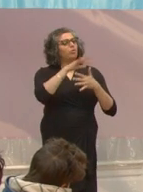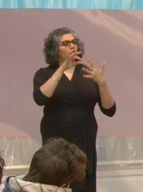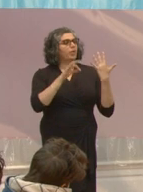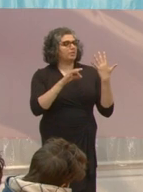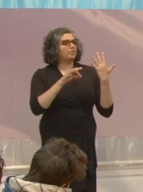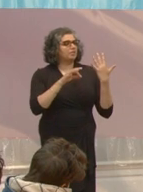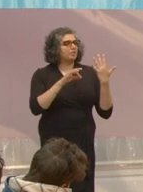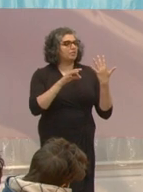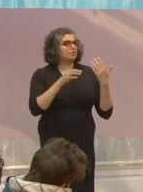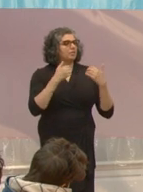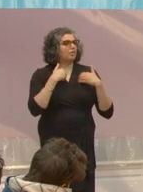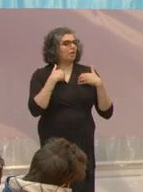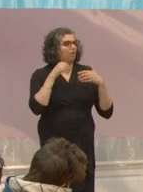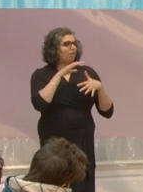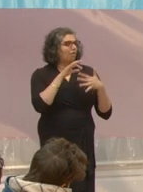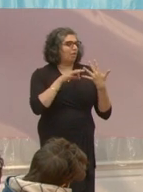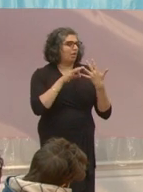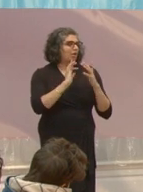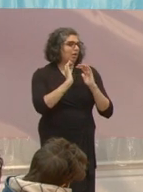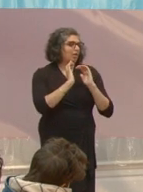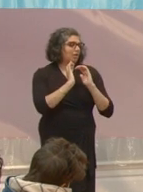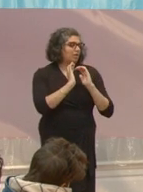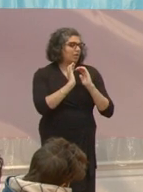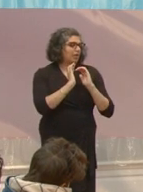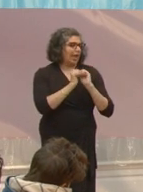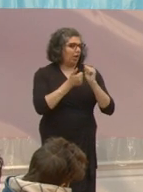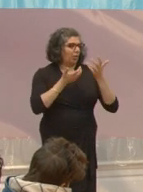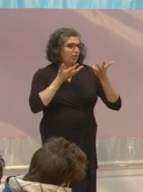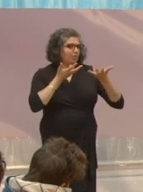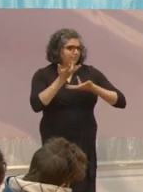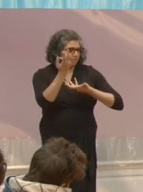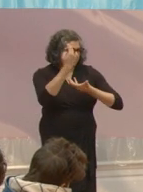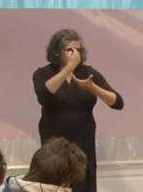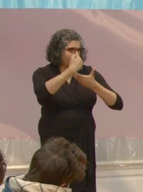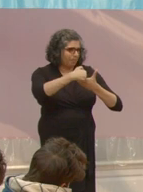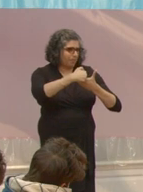there's a choice to partner and how to participate. And I think